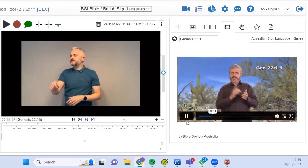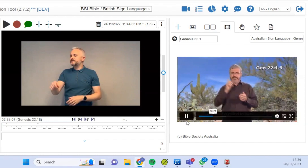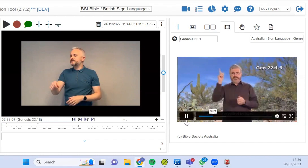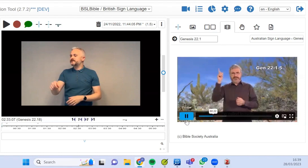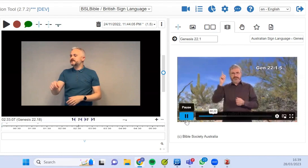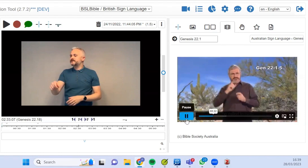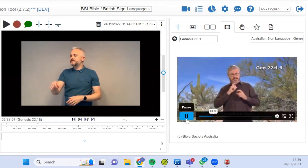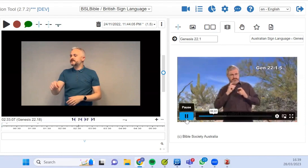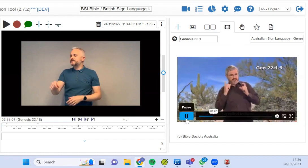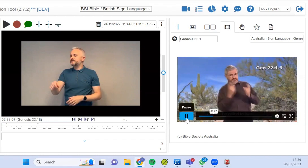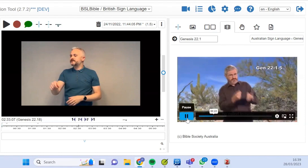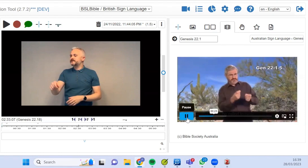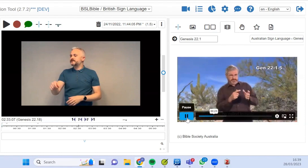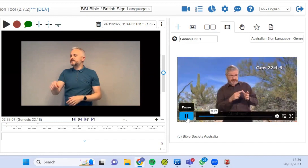he called to him Abraham